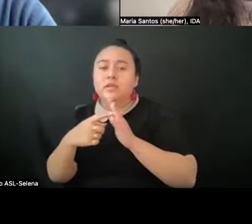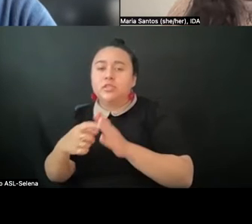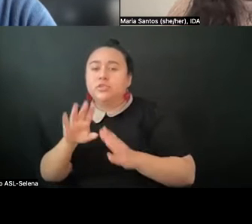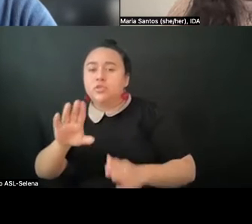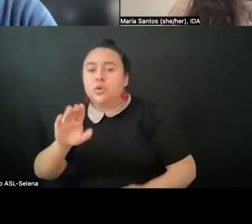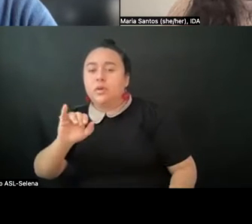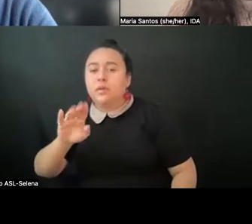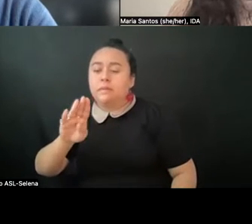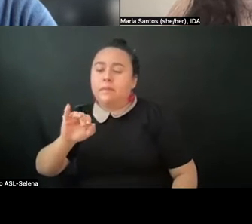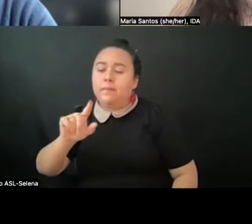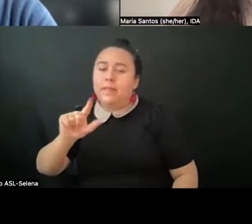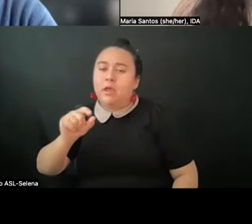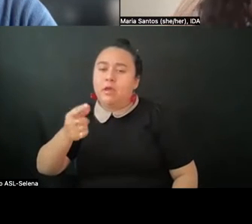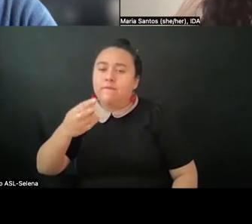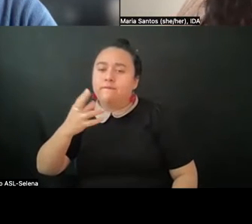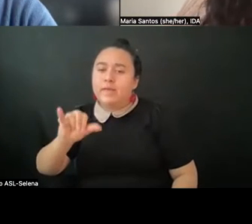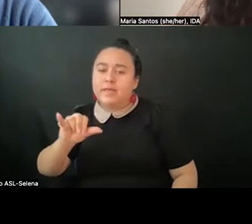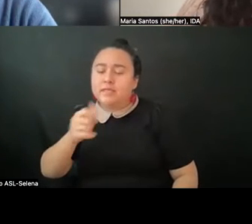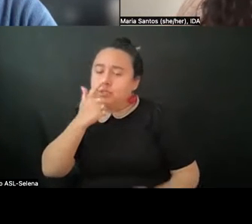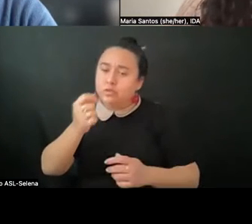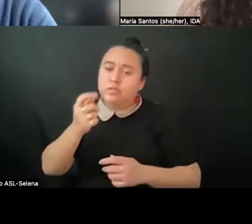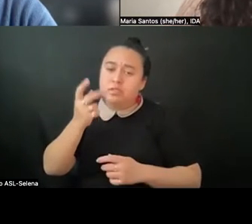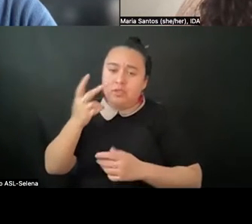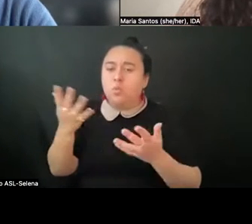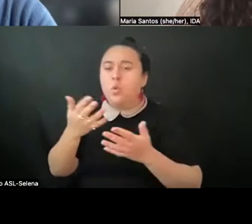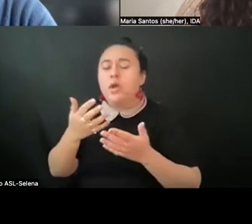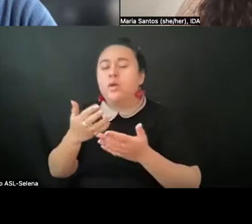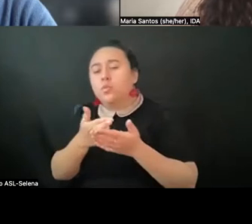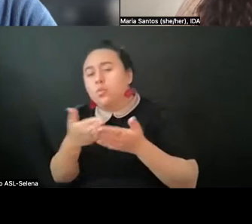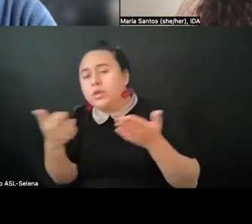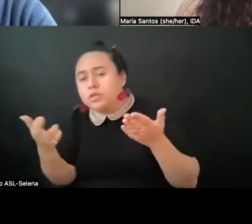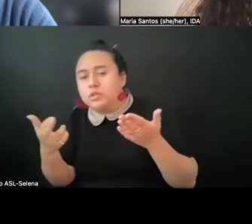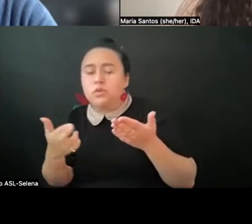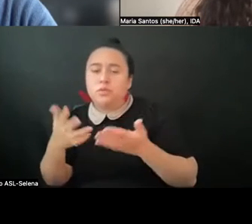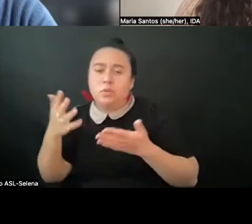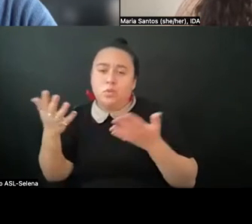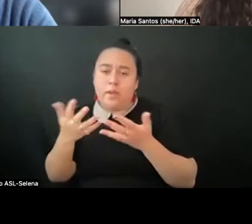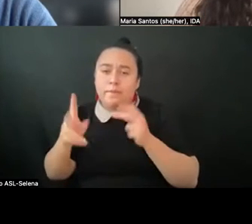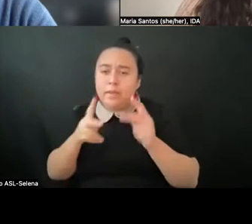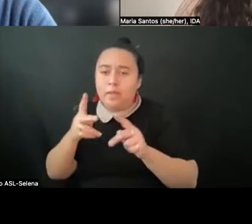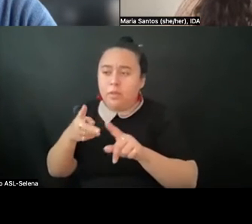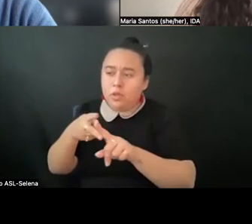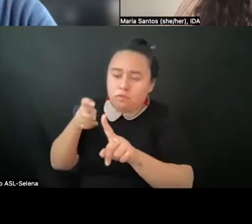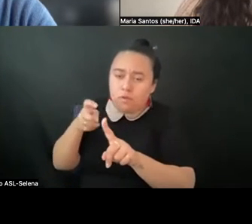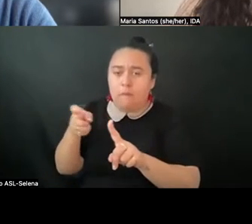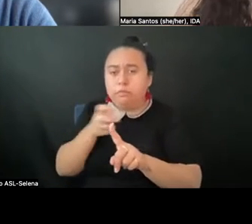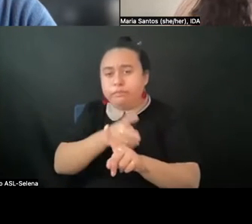see what sources people are thinking with for sure. But yeah, not necessary.